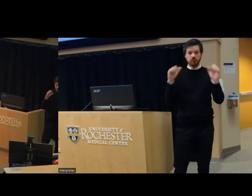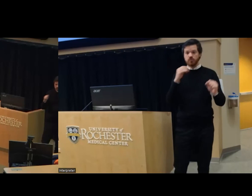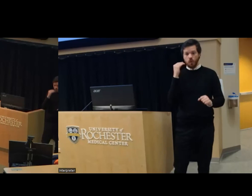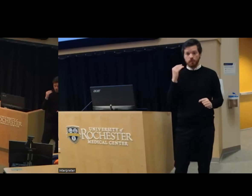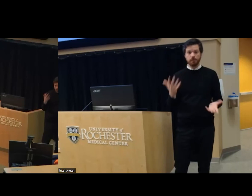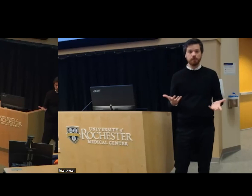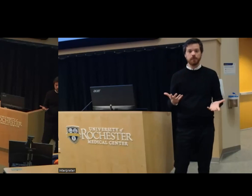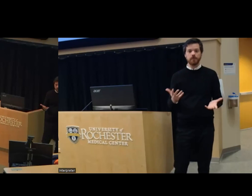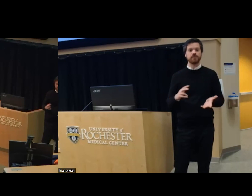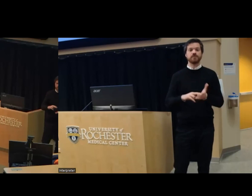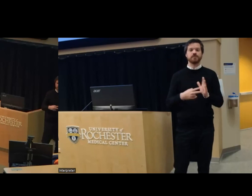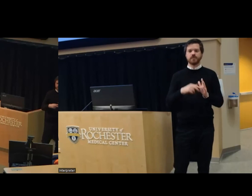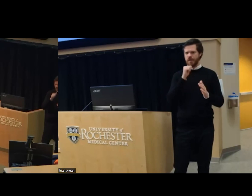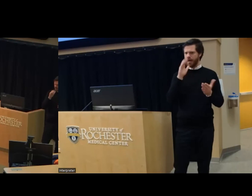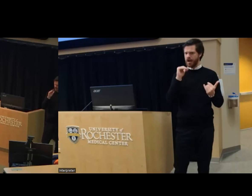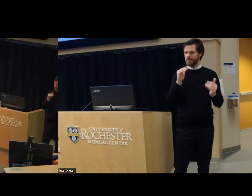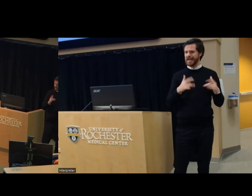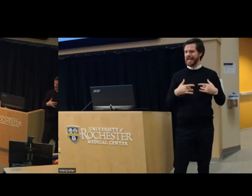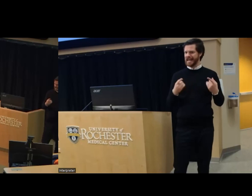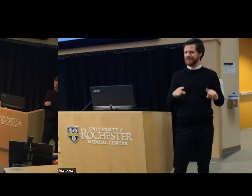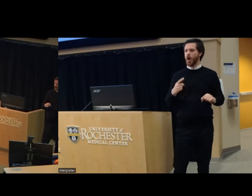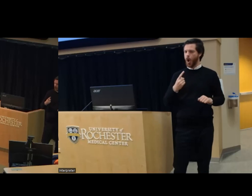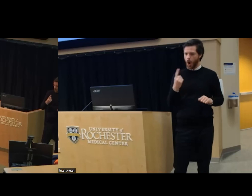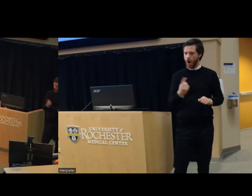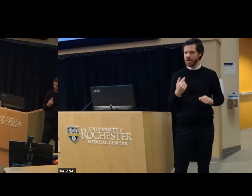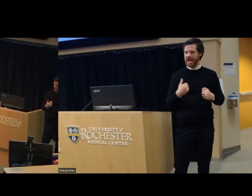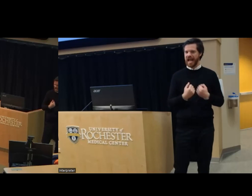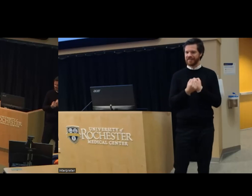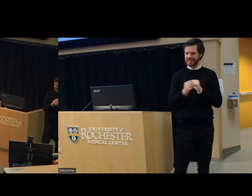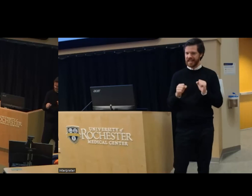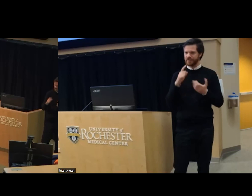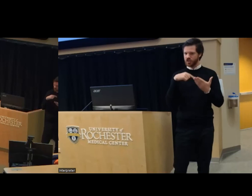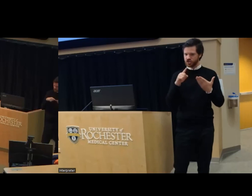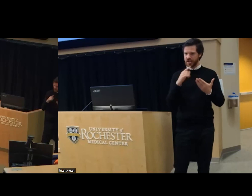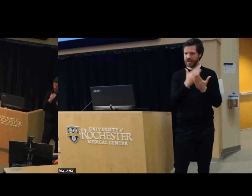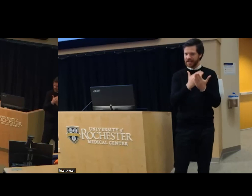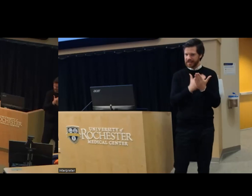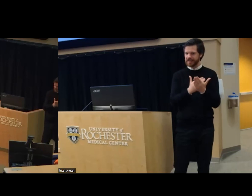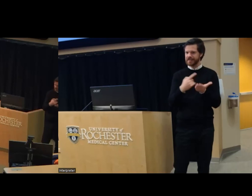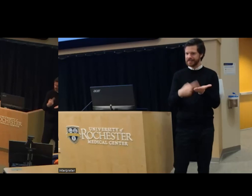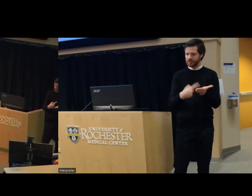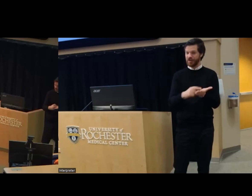an unanticipated event there is always a safety checklist um and a debrief a clinical debrief